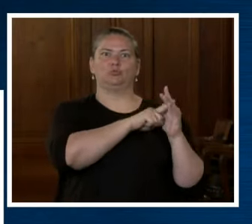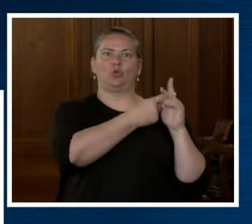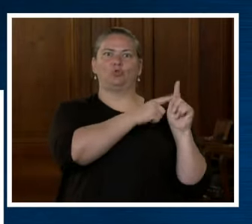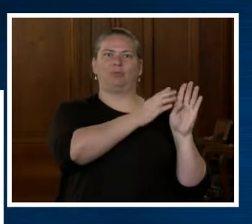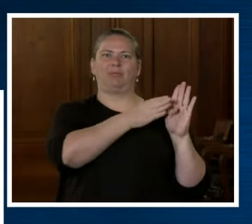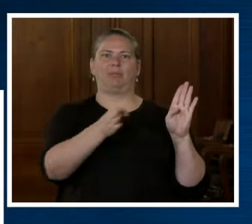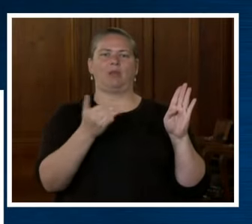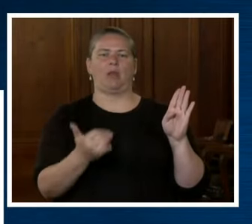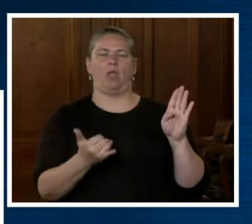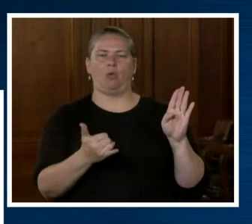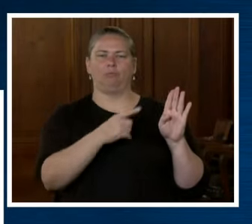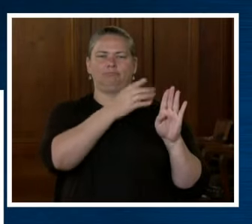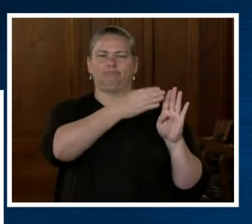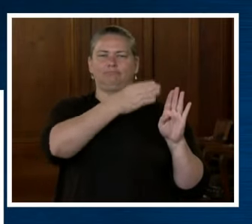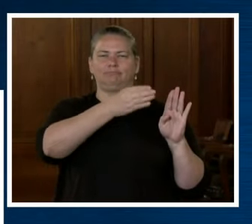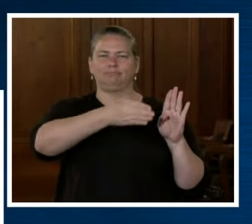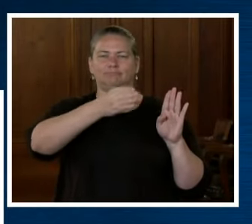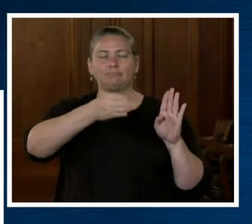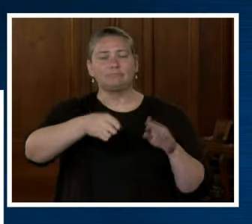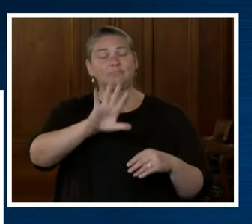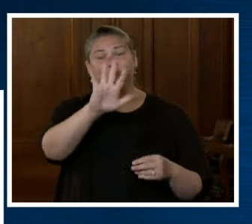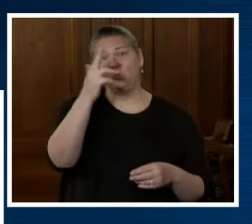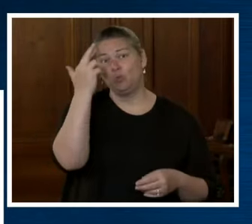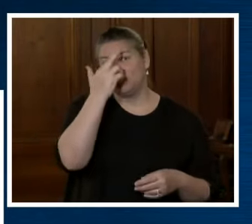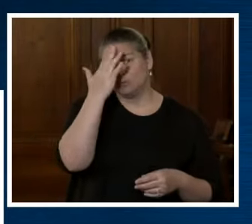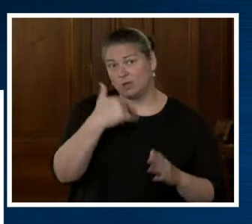SO VERY QUICKLY, HERE'S WHERE WE